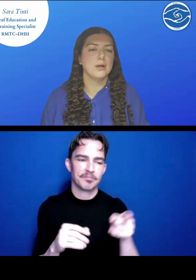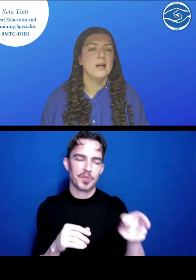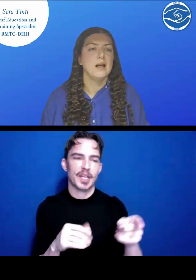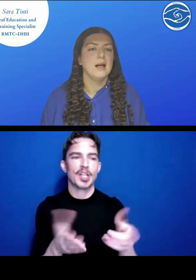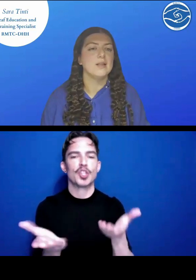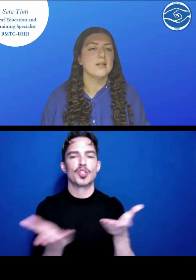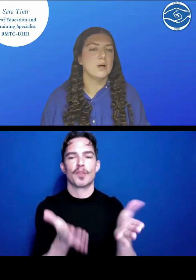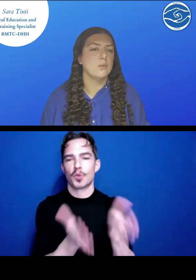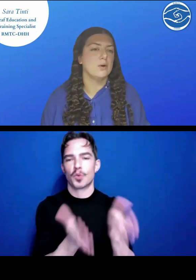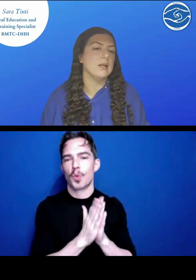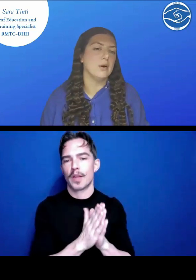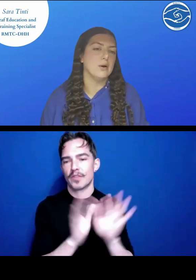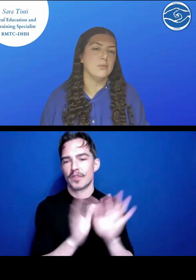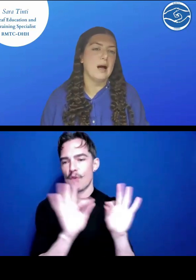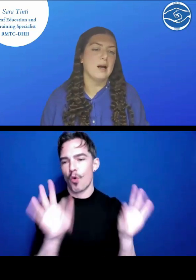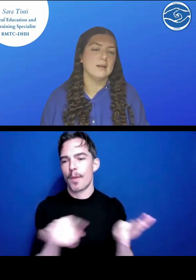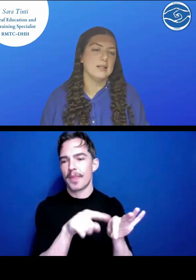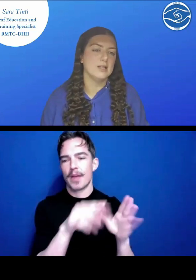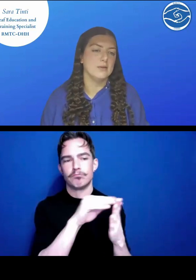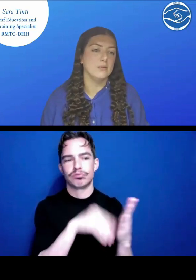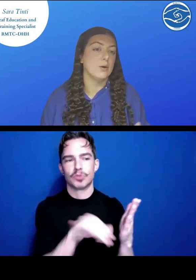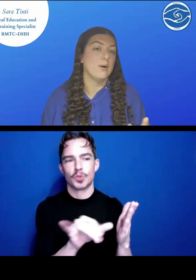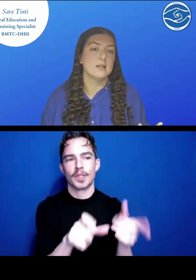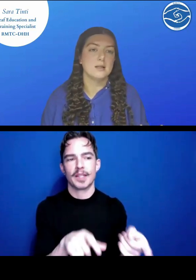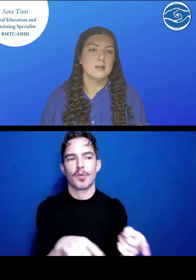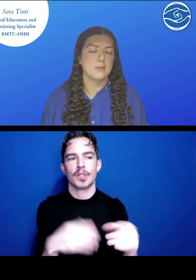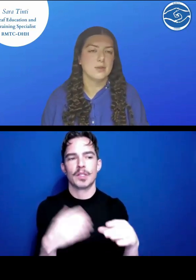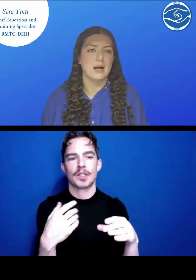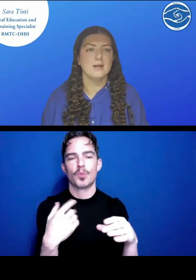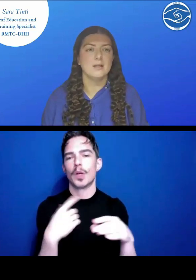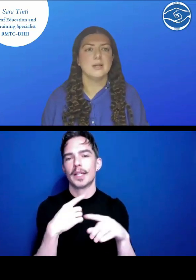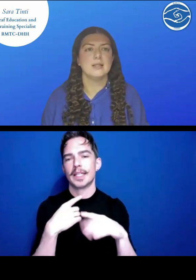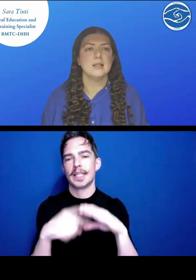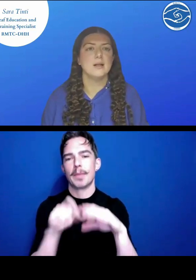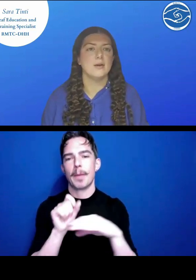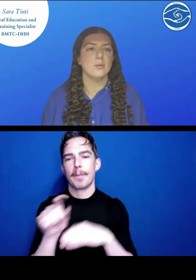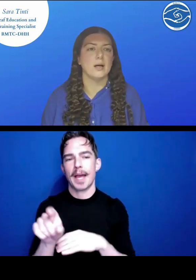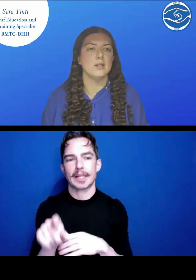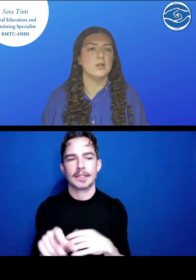form. And this one will email you back unless you request something else. But this is another way